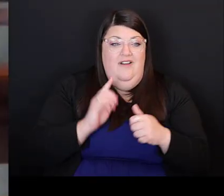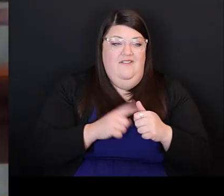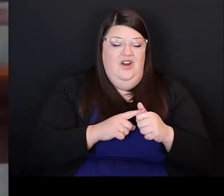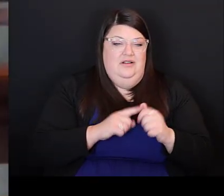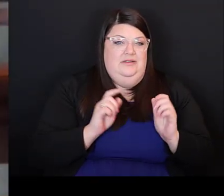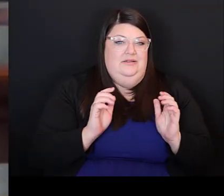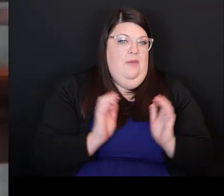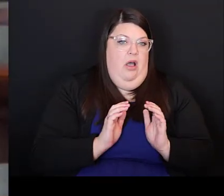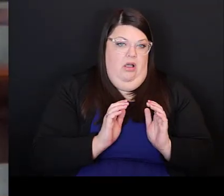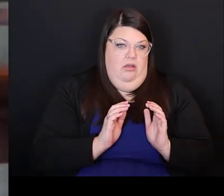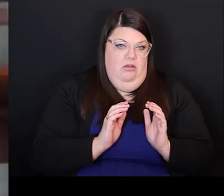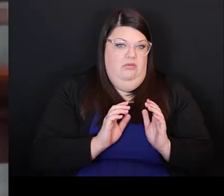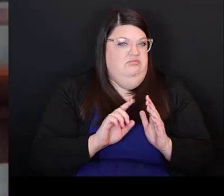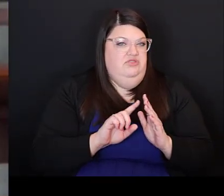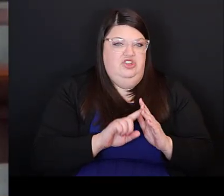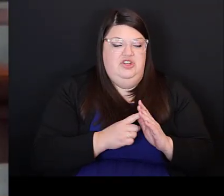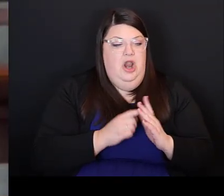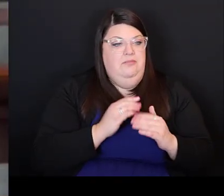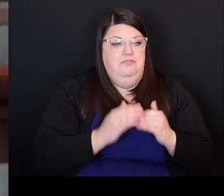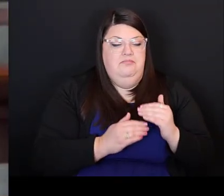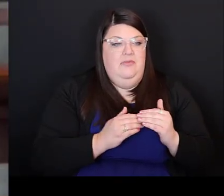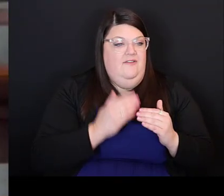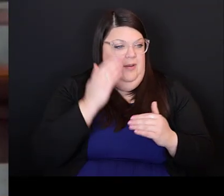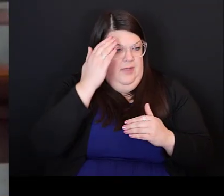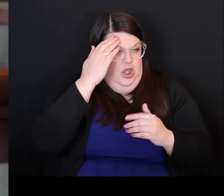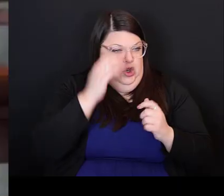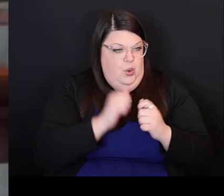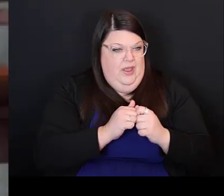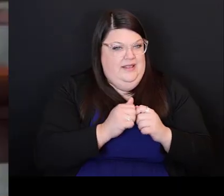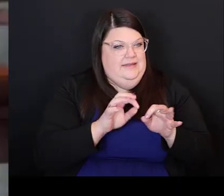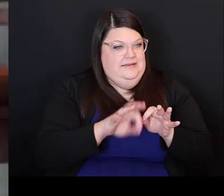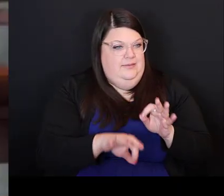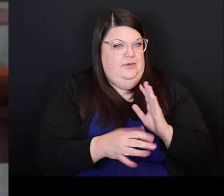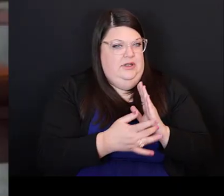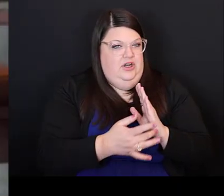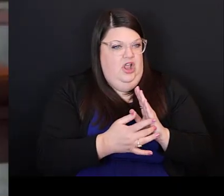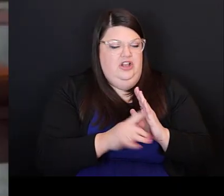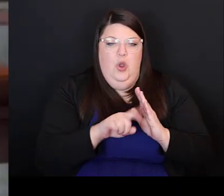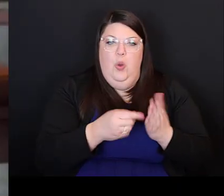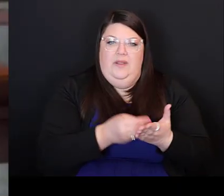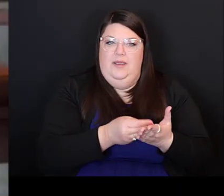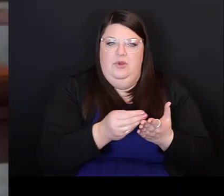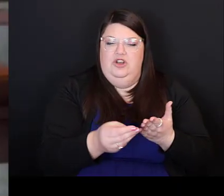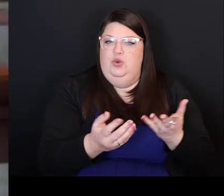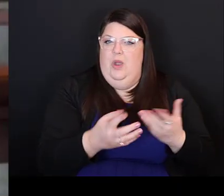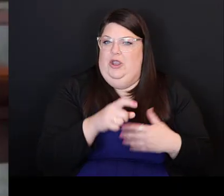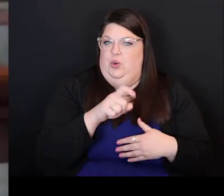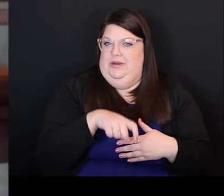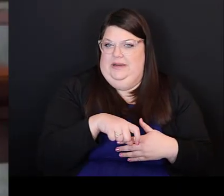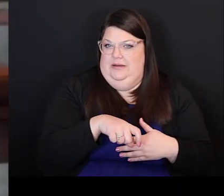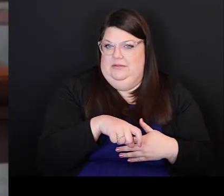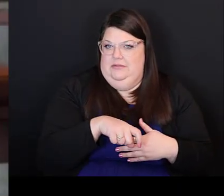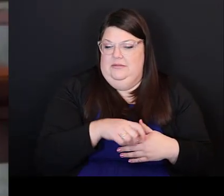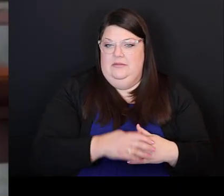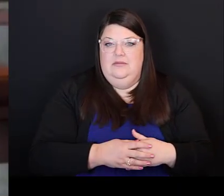One, start small, build some familiarity with the technology, only purchase what you need.